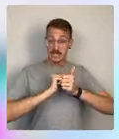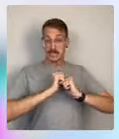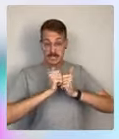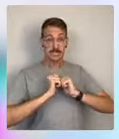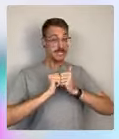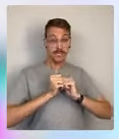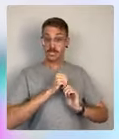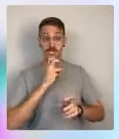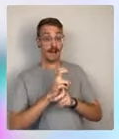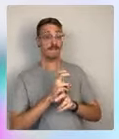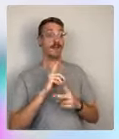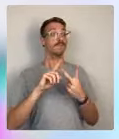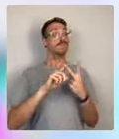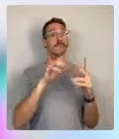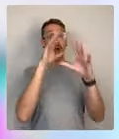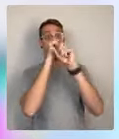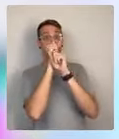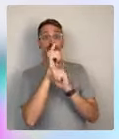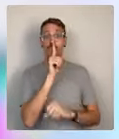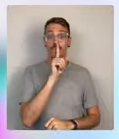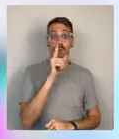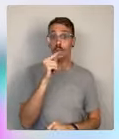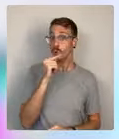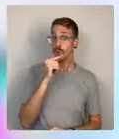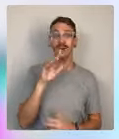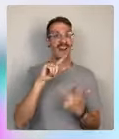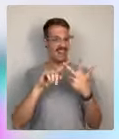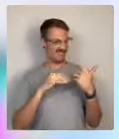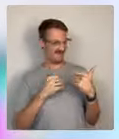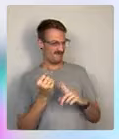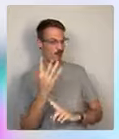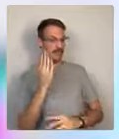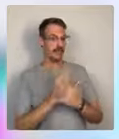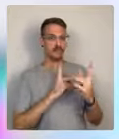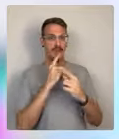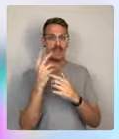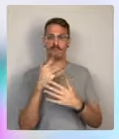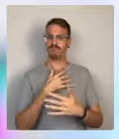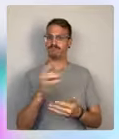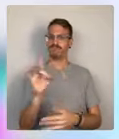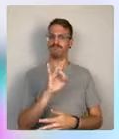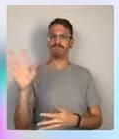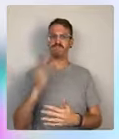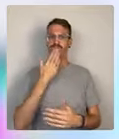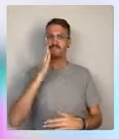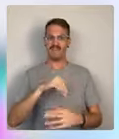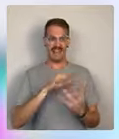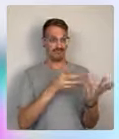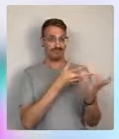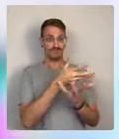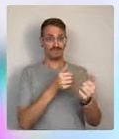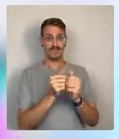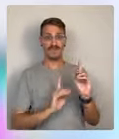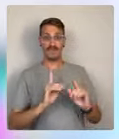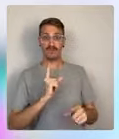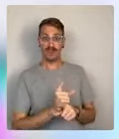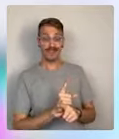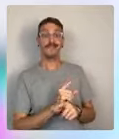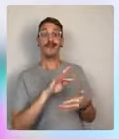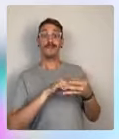So gaming, historically, is extremely competitive, anonymous and can lead to some pretty toxic interactions.